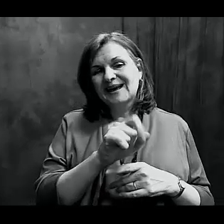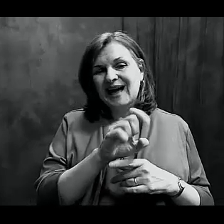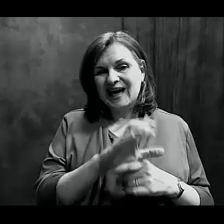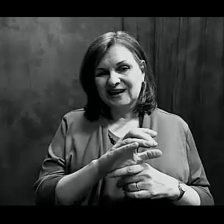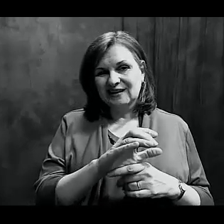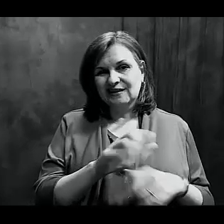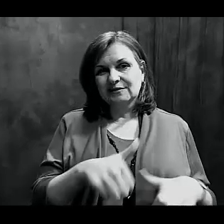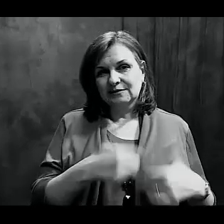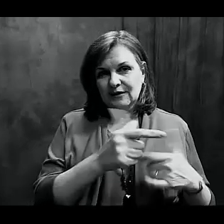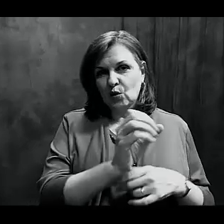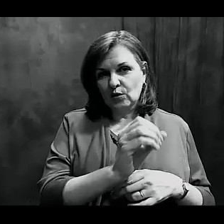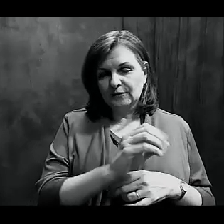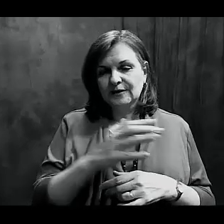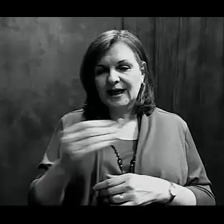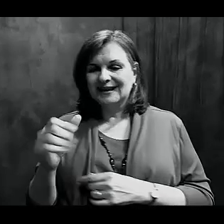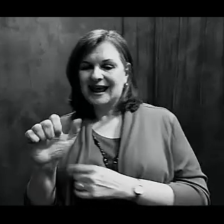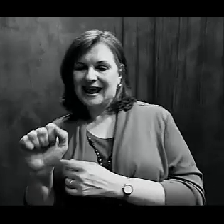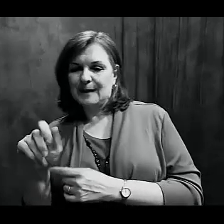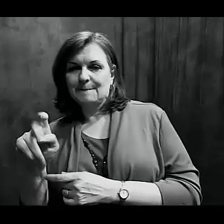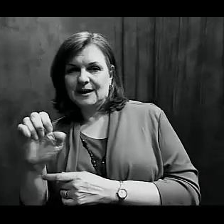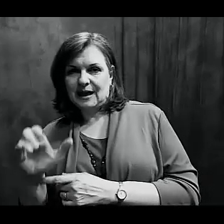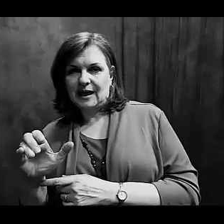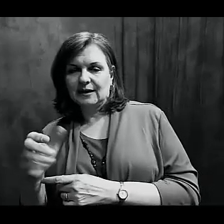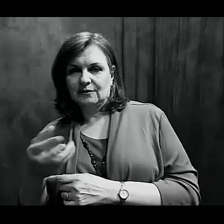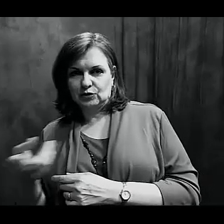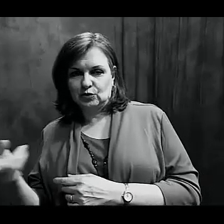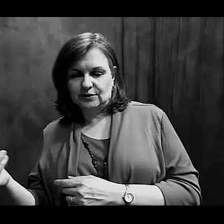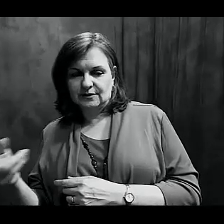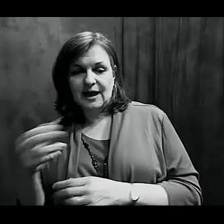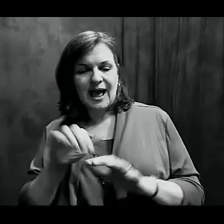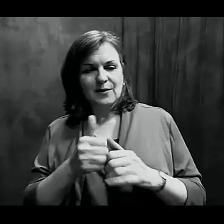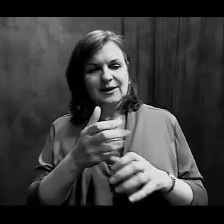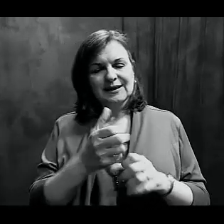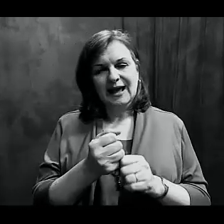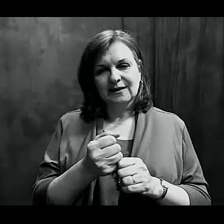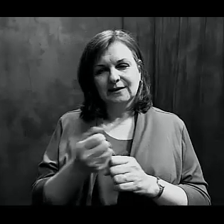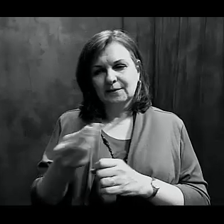nutrients from the environment to an organism